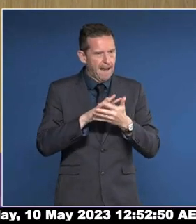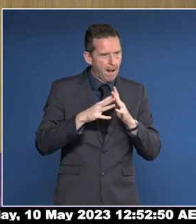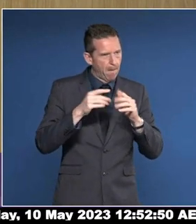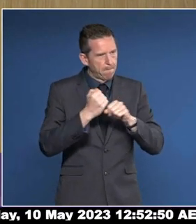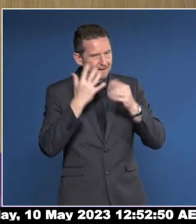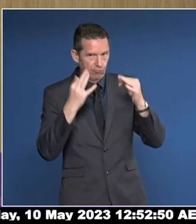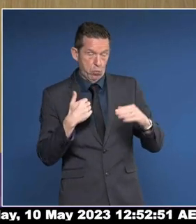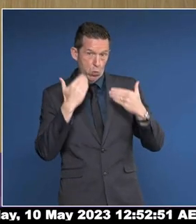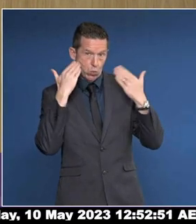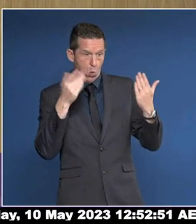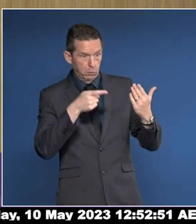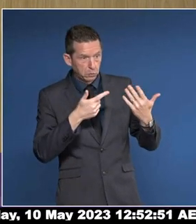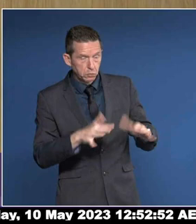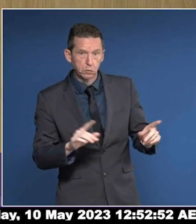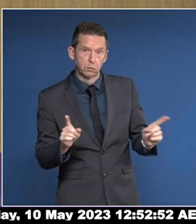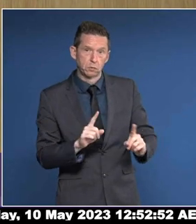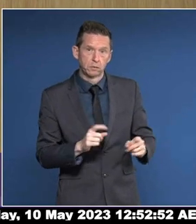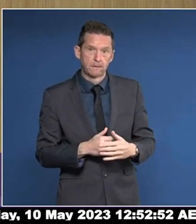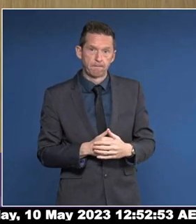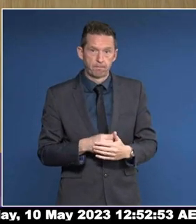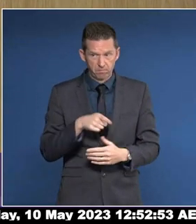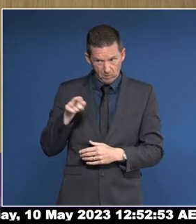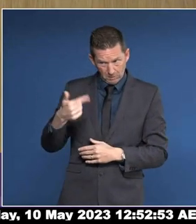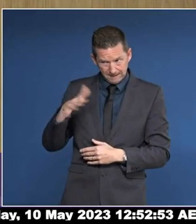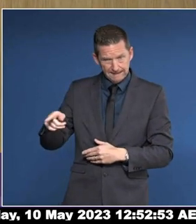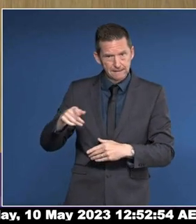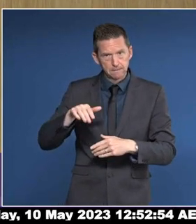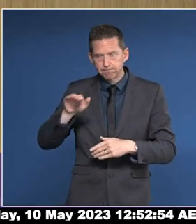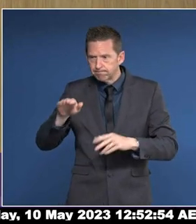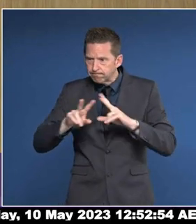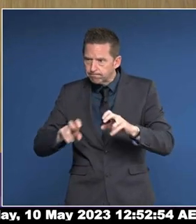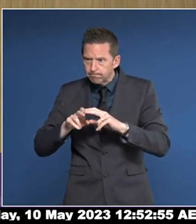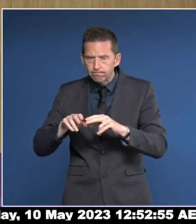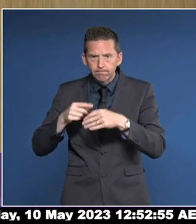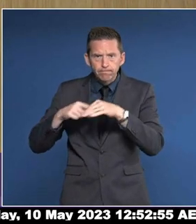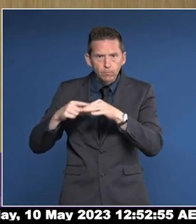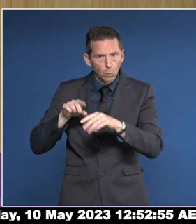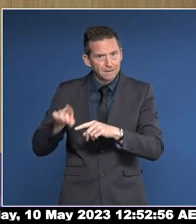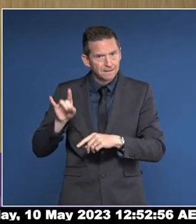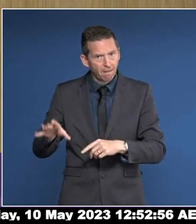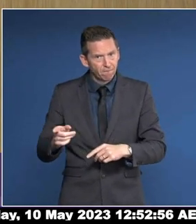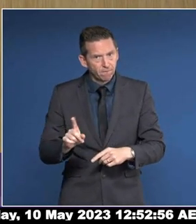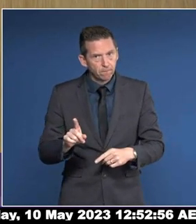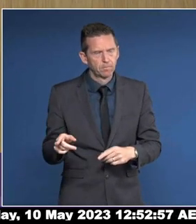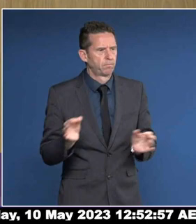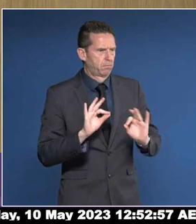he did or didn't consider. MS EASTMAN: Have you made any inquiries about this particular incident yourself? MR CLARK: No, I've not made any inquiries about any of the